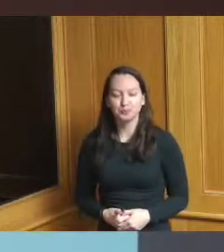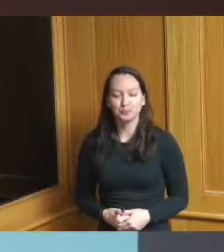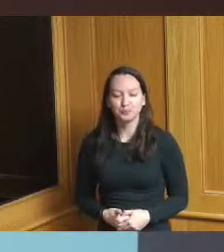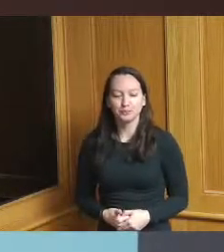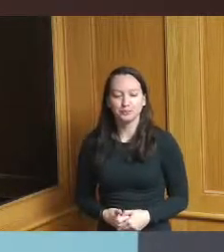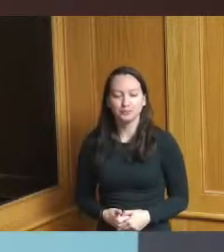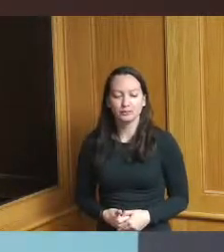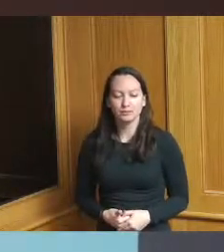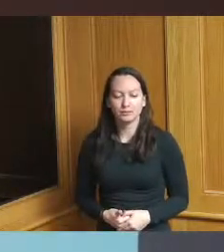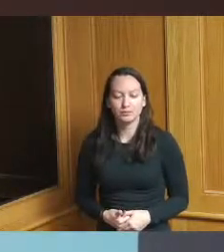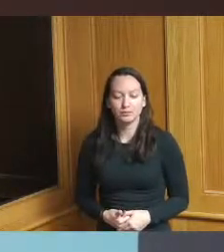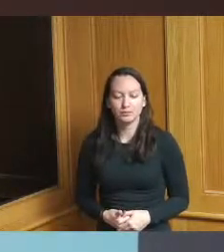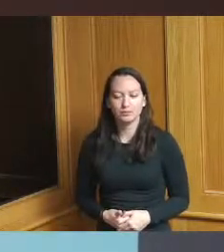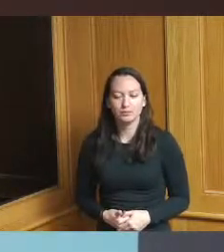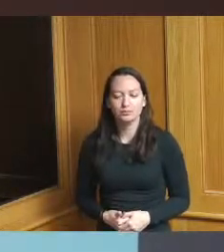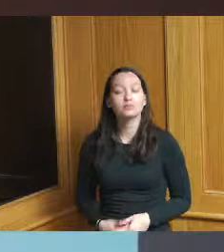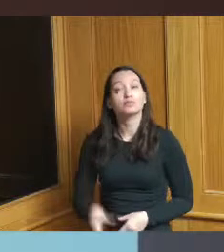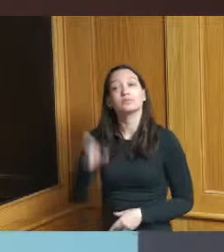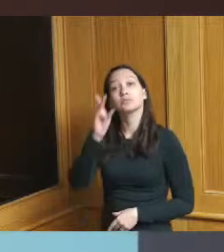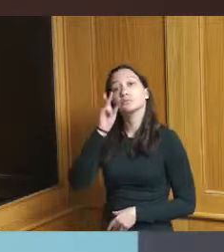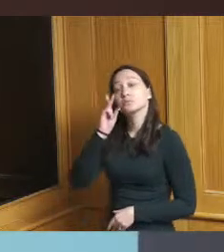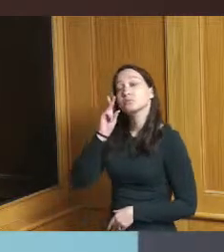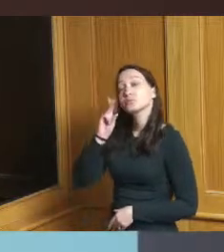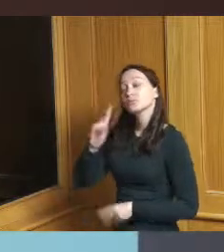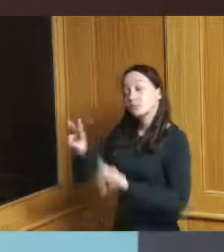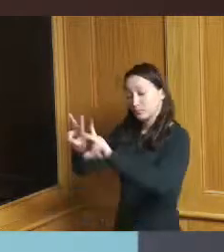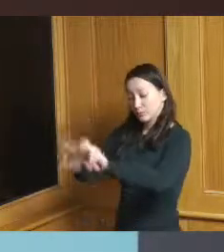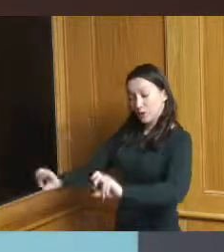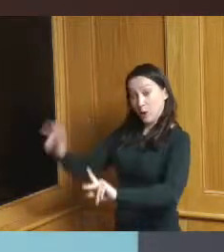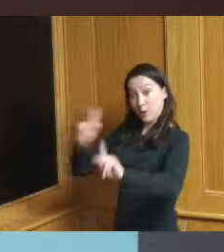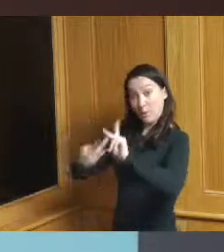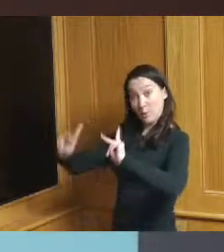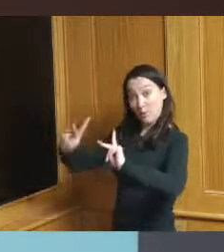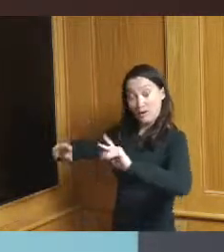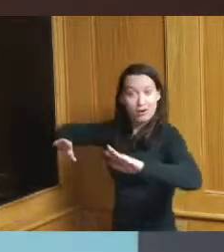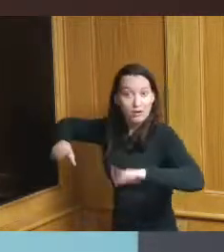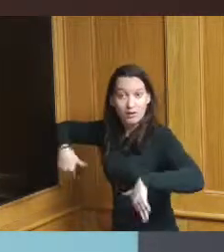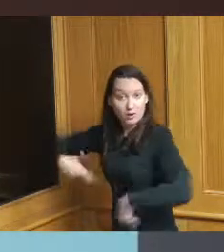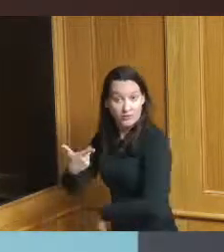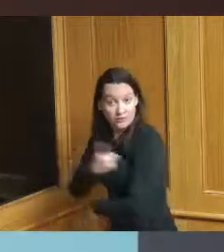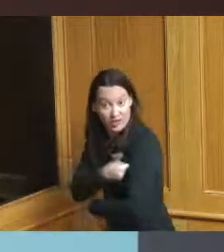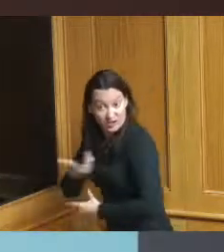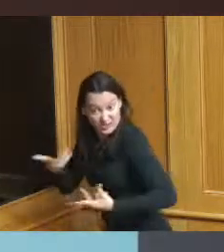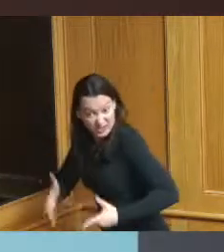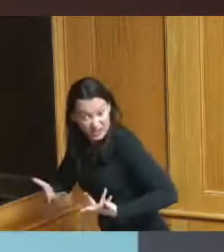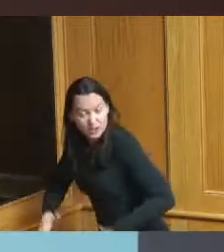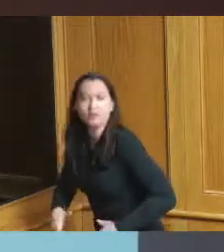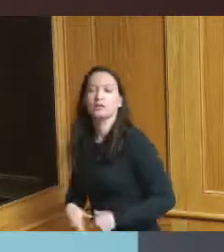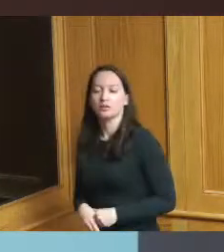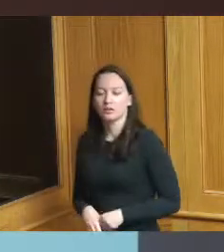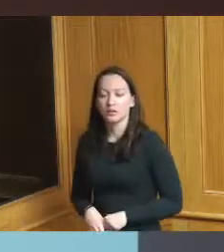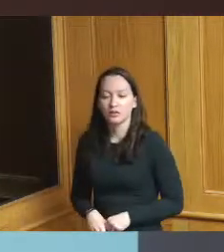so we will look at the people who are not that have not been vaccinated yet 40 percent of those